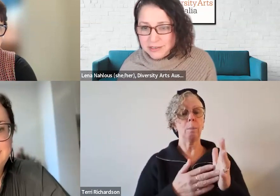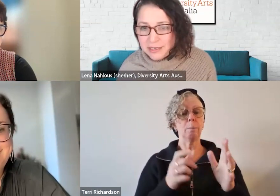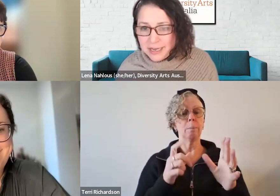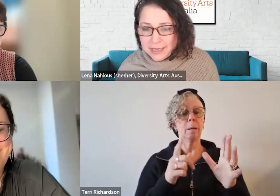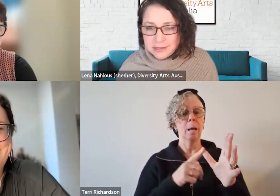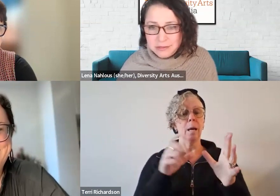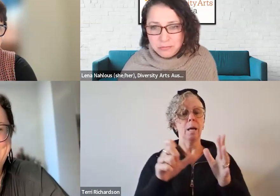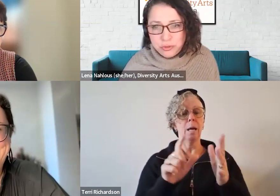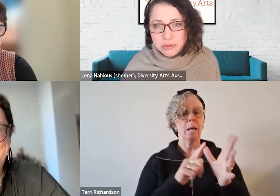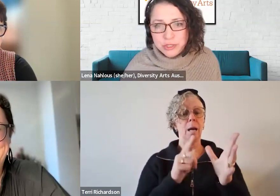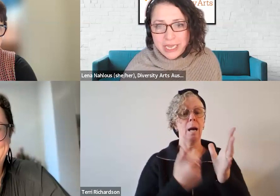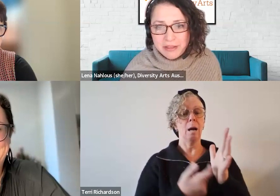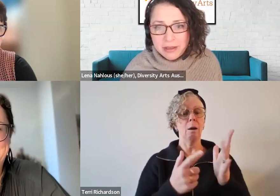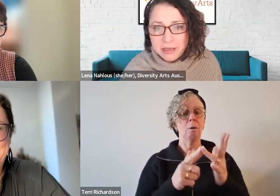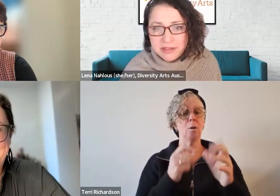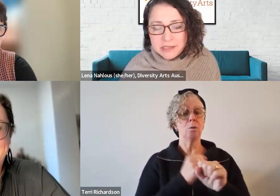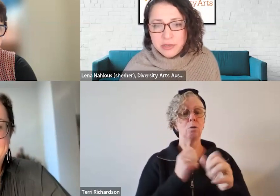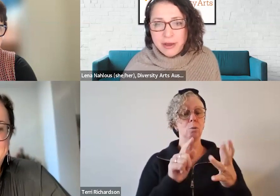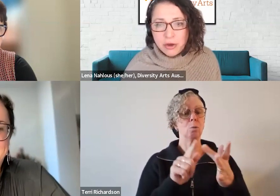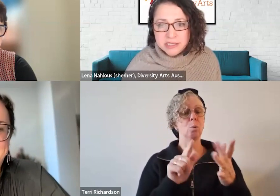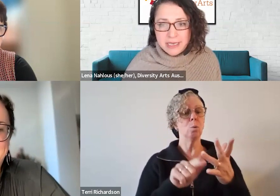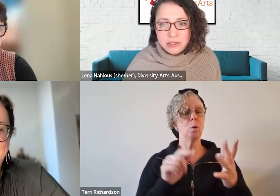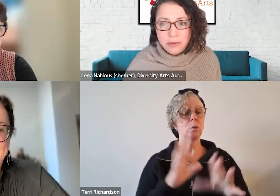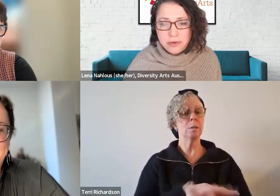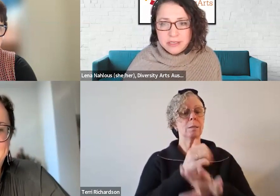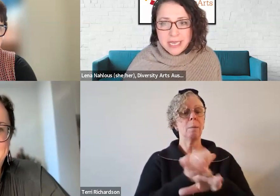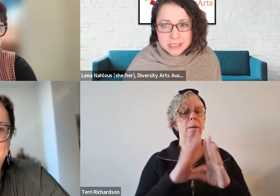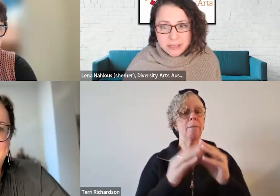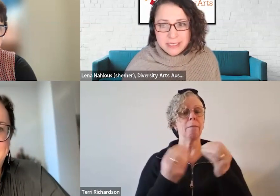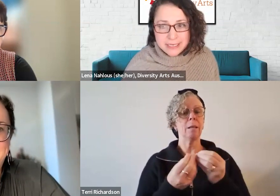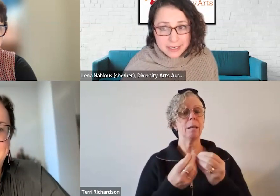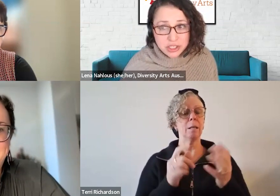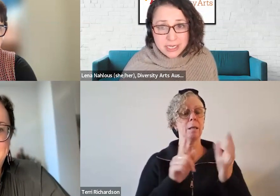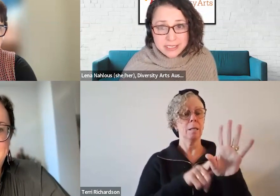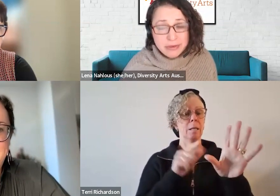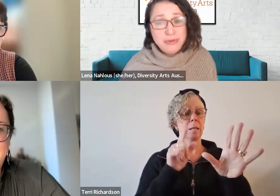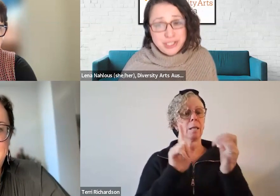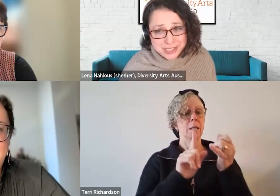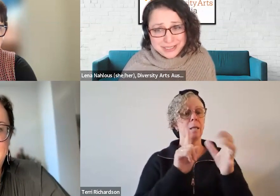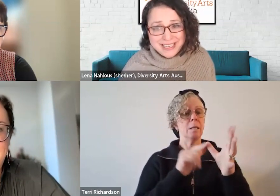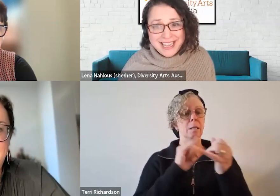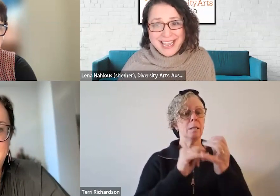and has put this all together thanks to our Auslan interpreters Yasmin Dandachi and Terri Richardson,